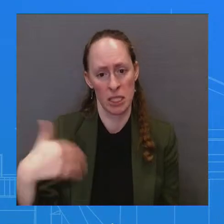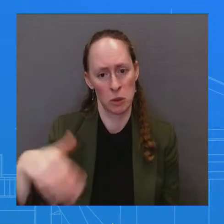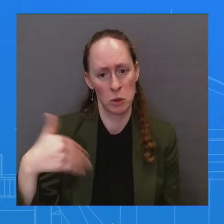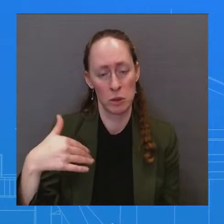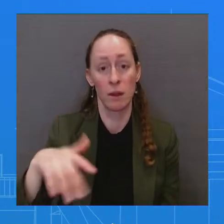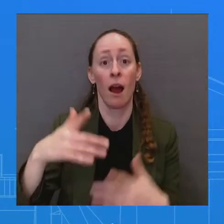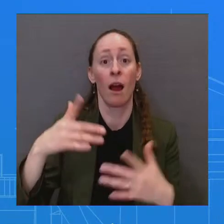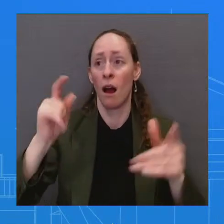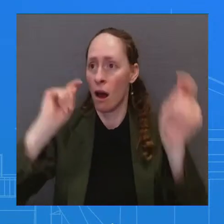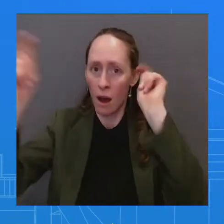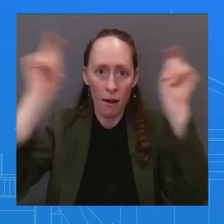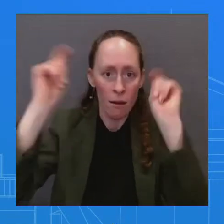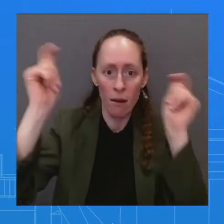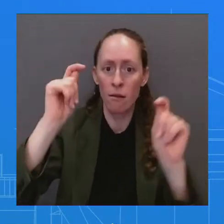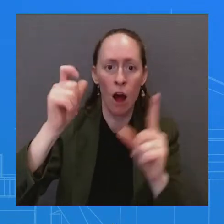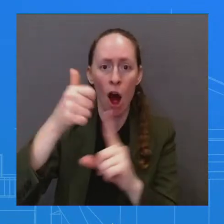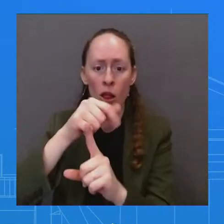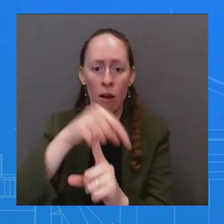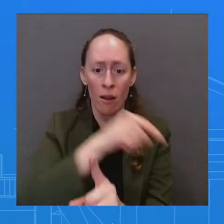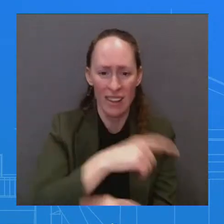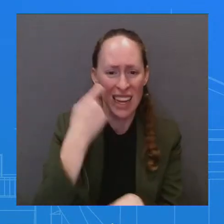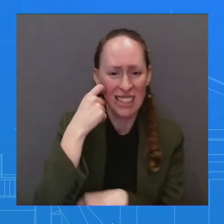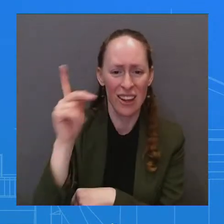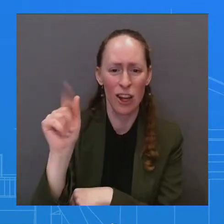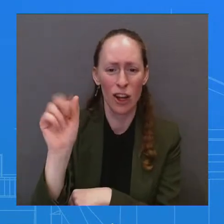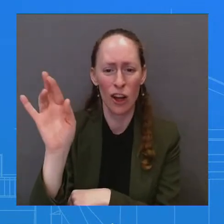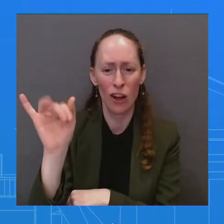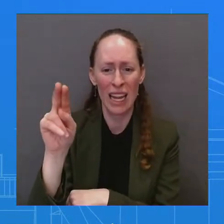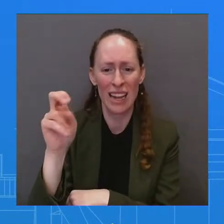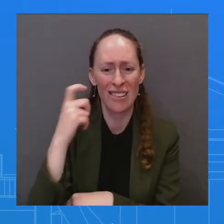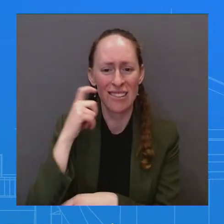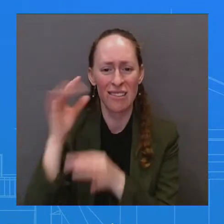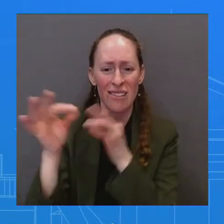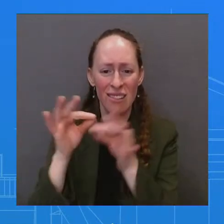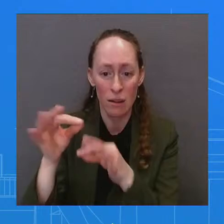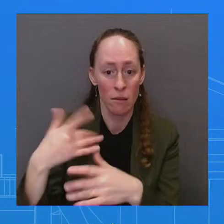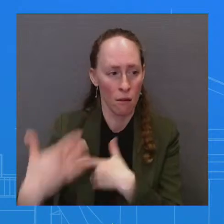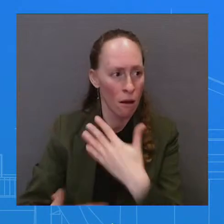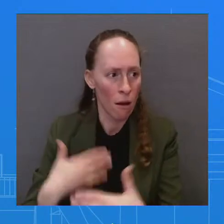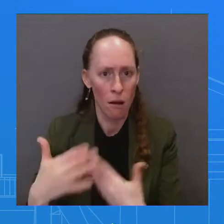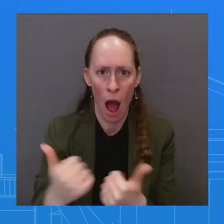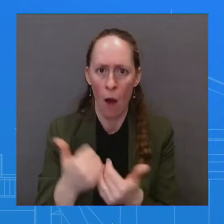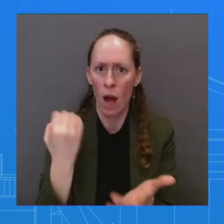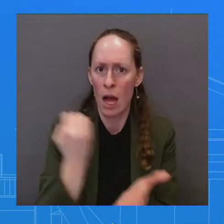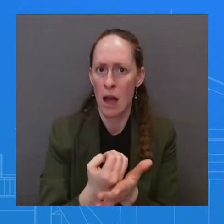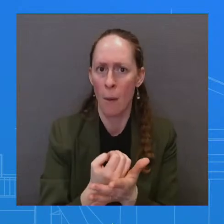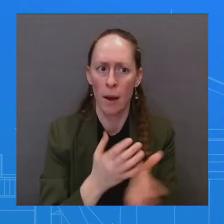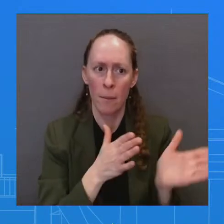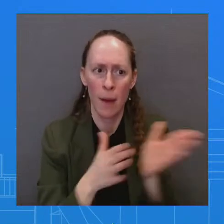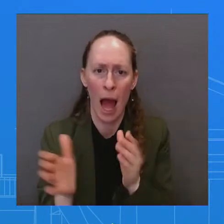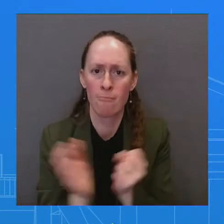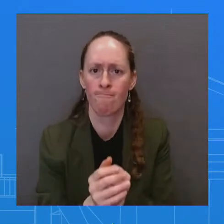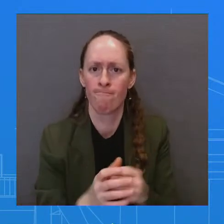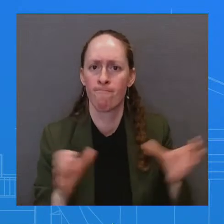on the economic front here at home. And in the middle of meeting with President Xi in San Francisco, he was also calling the Amir of Qatar